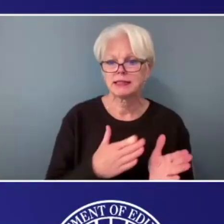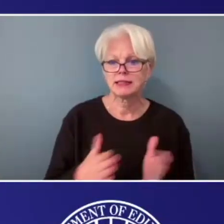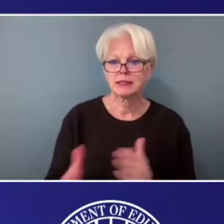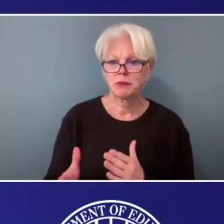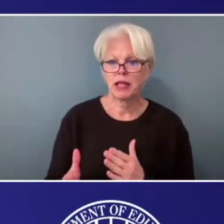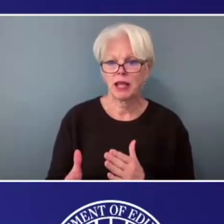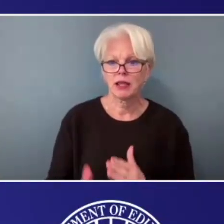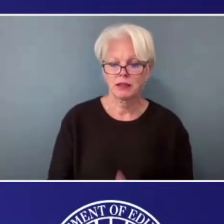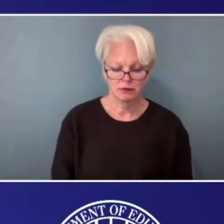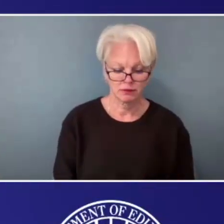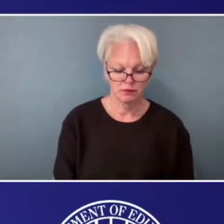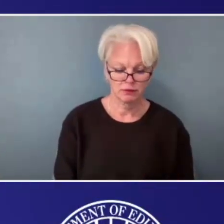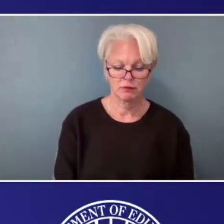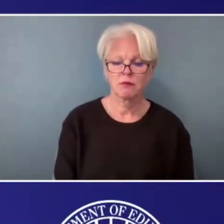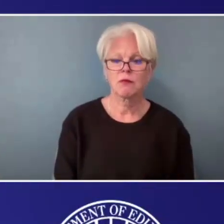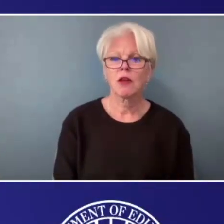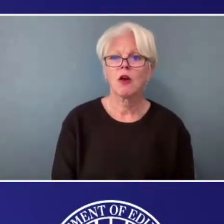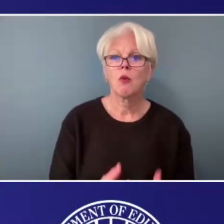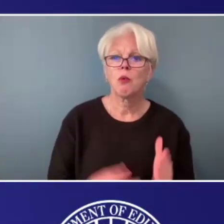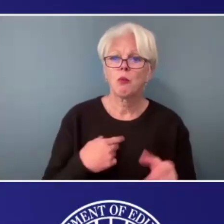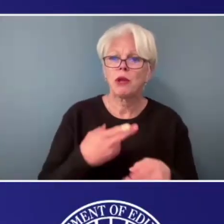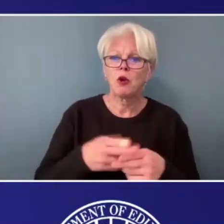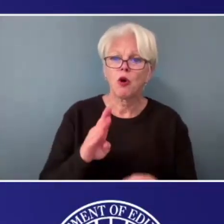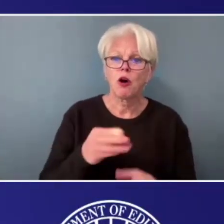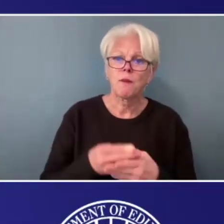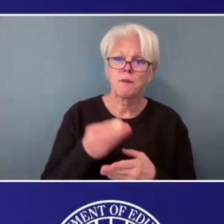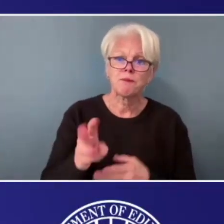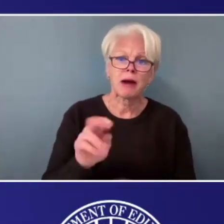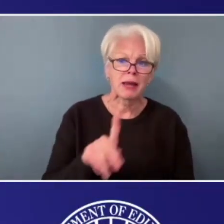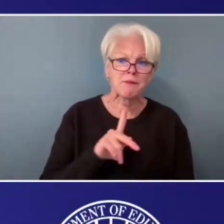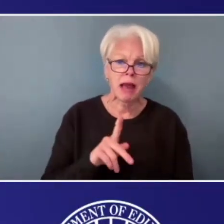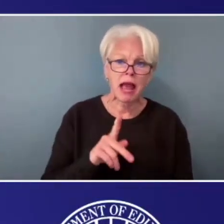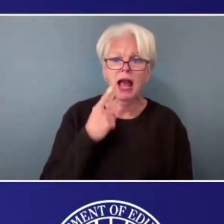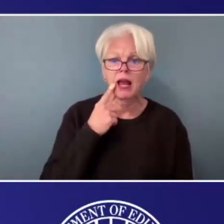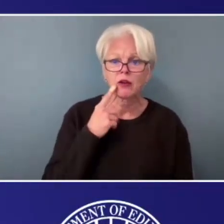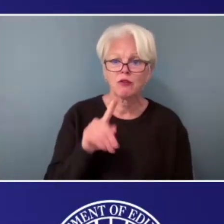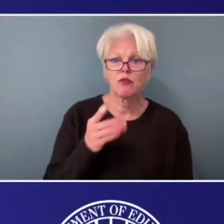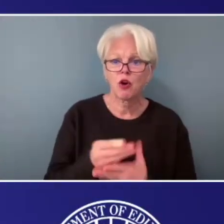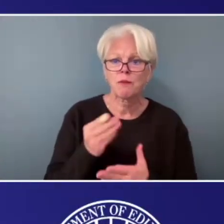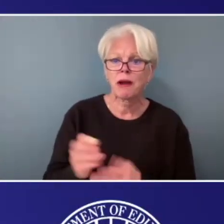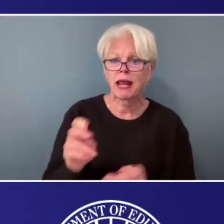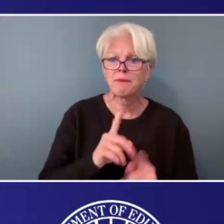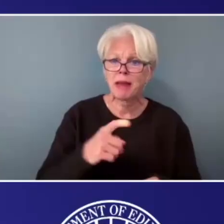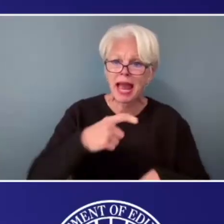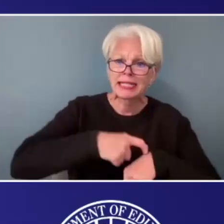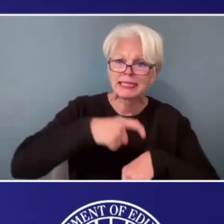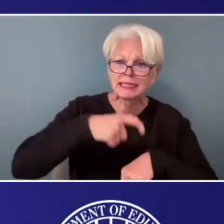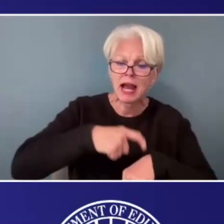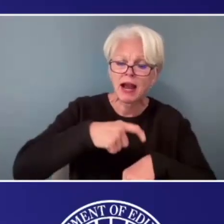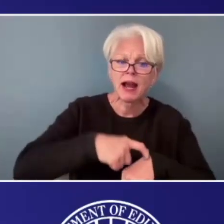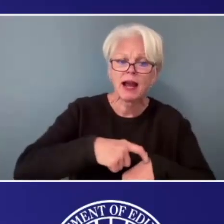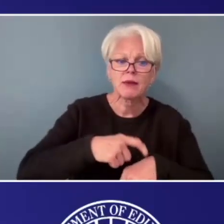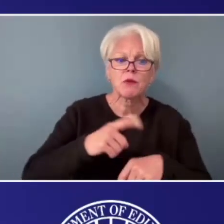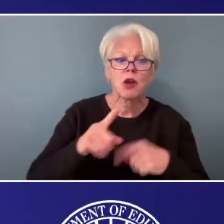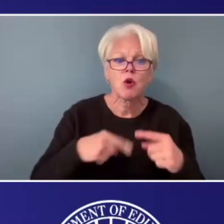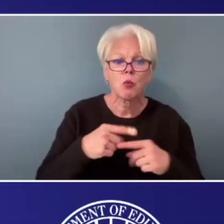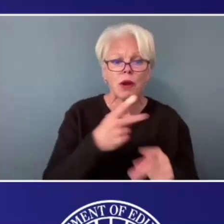what we call buyback for the provision of buying back time when a borrower has been